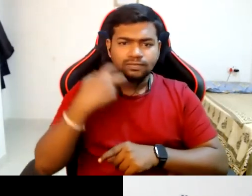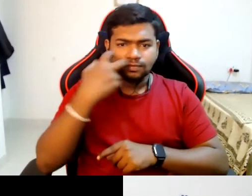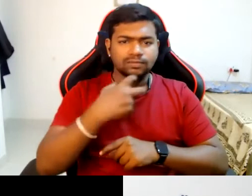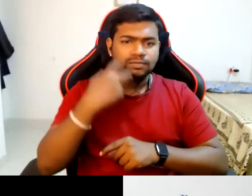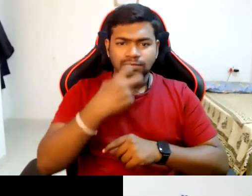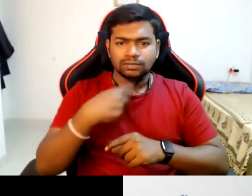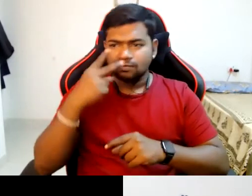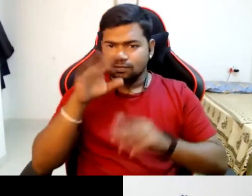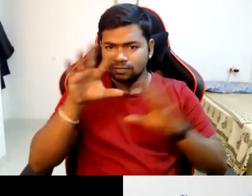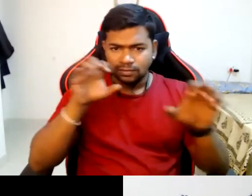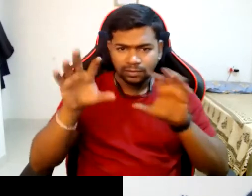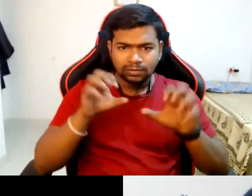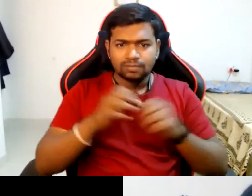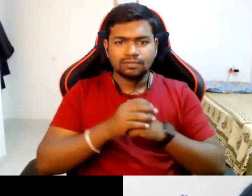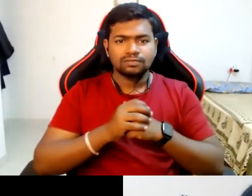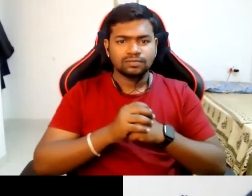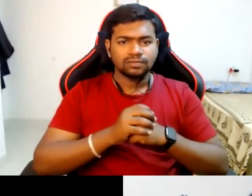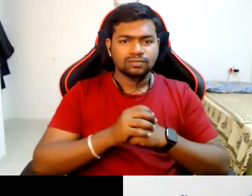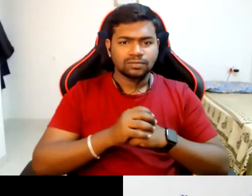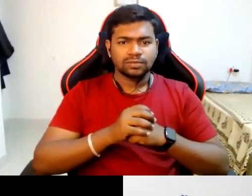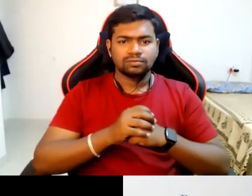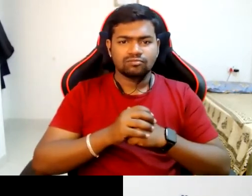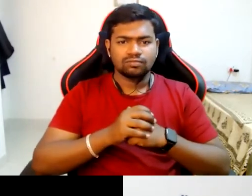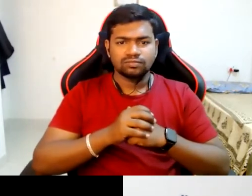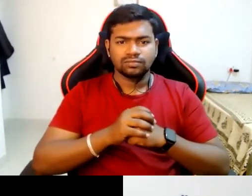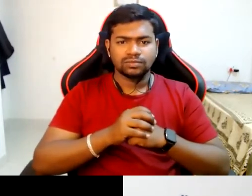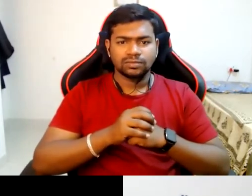I was doing lip reading. I have no idea.